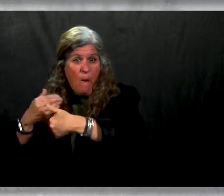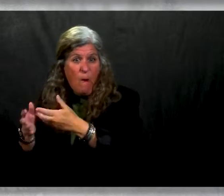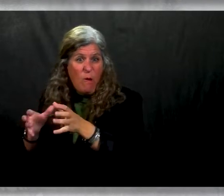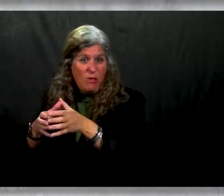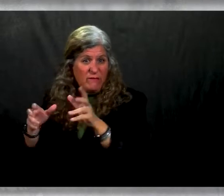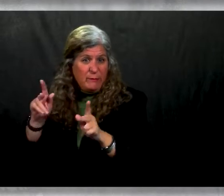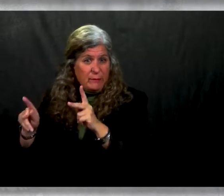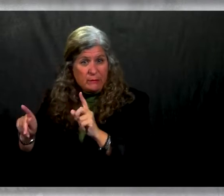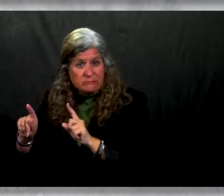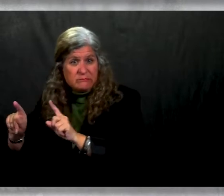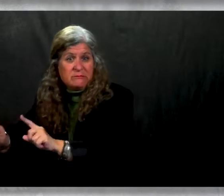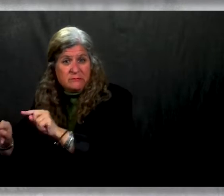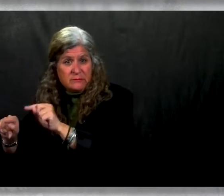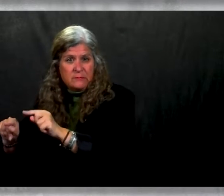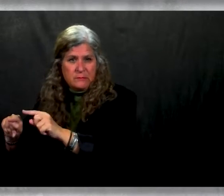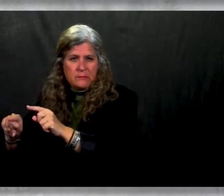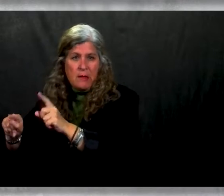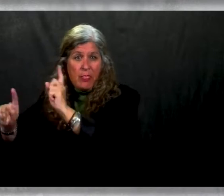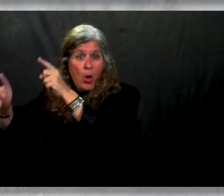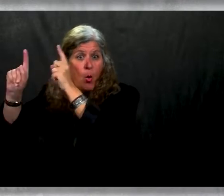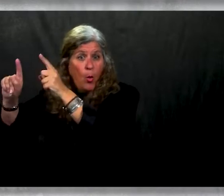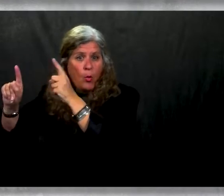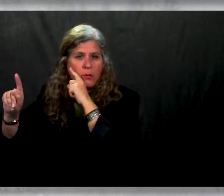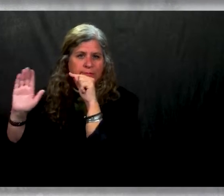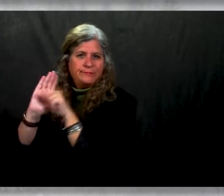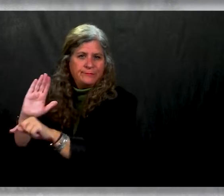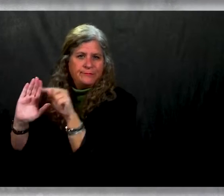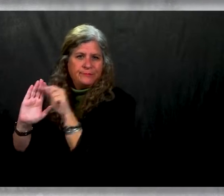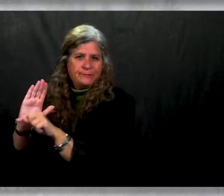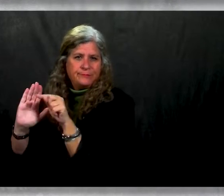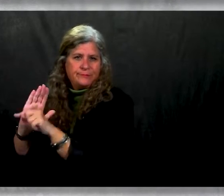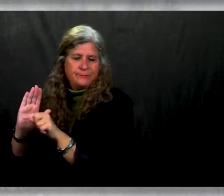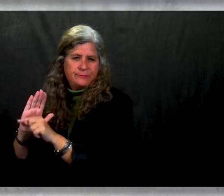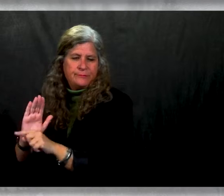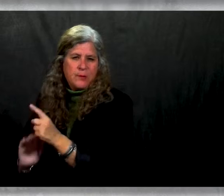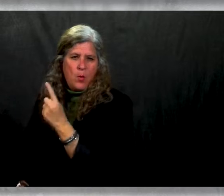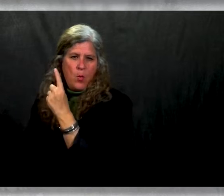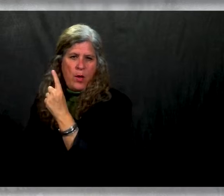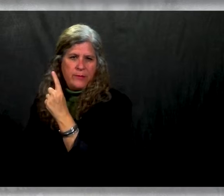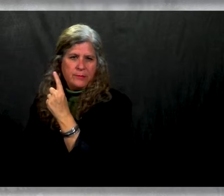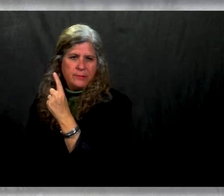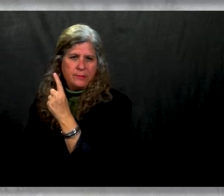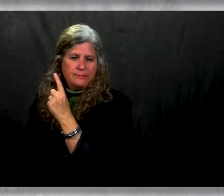to extermination camps ultimately are targeted for one goal, that is murder.